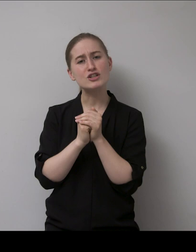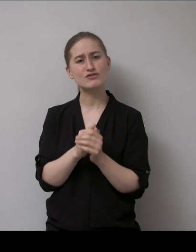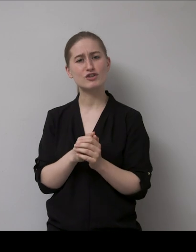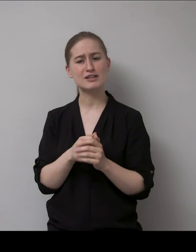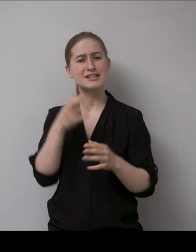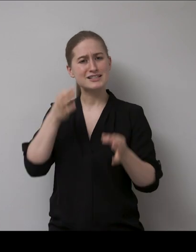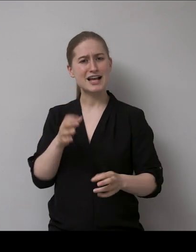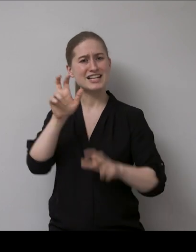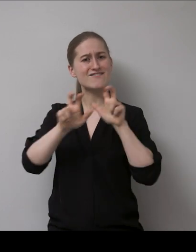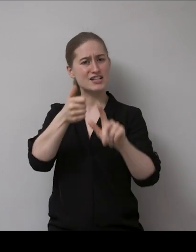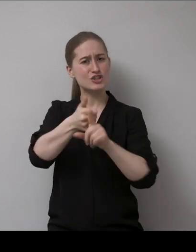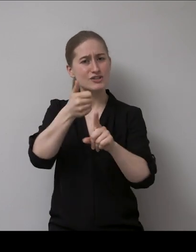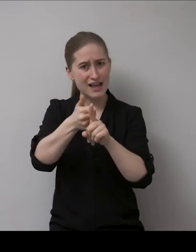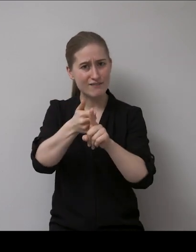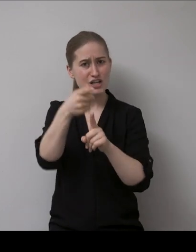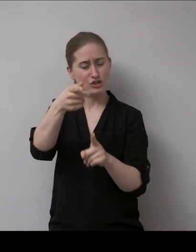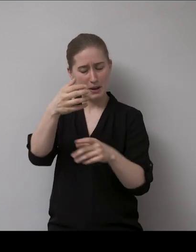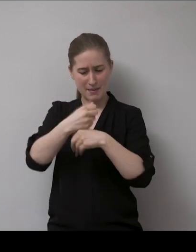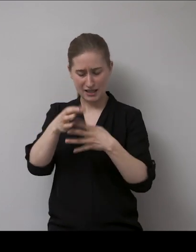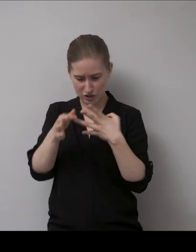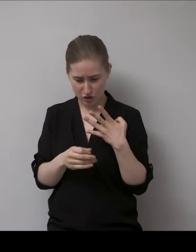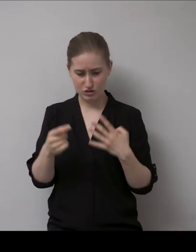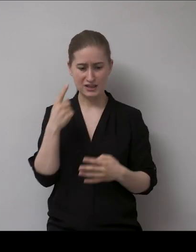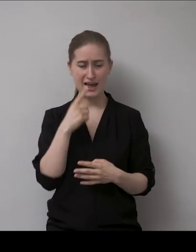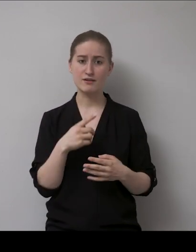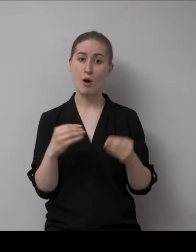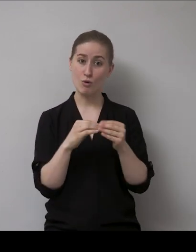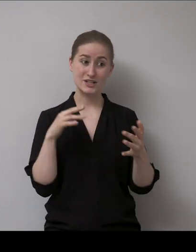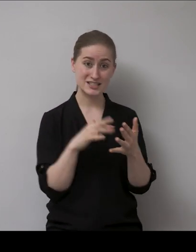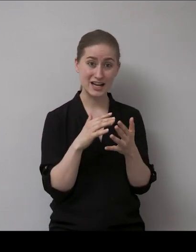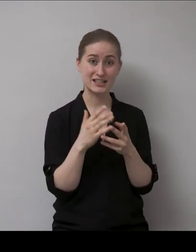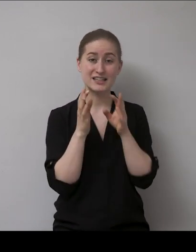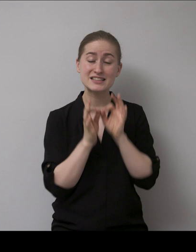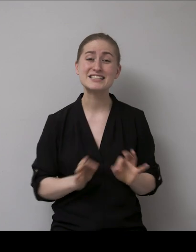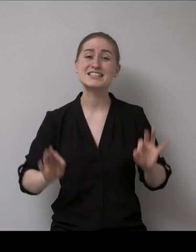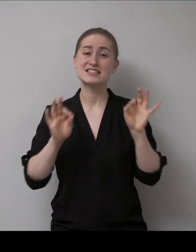and consciously making the choice that further study is essential to achieving your goals,